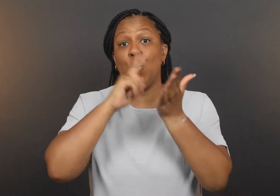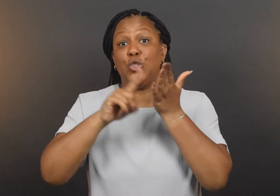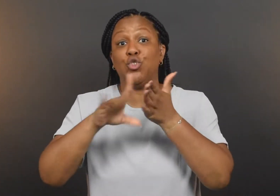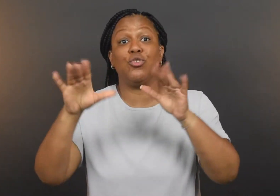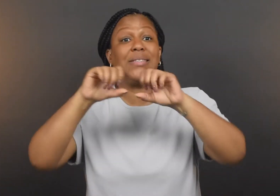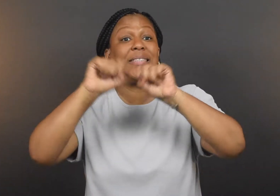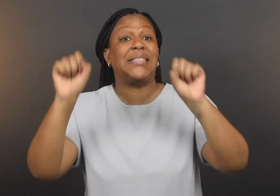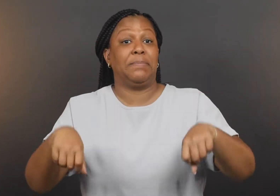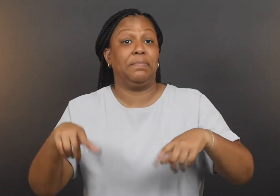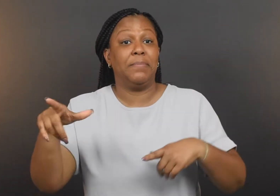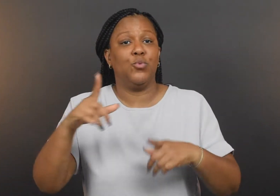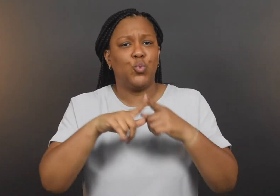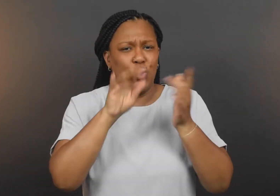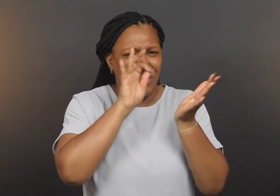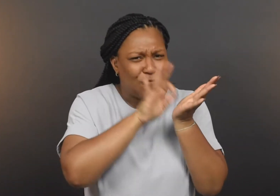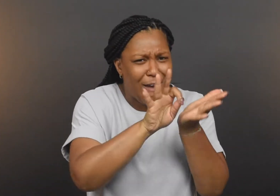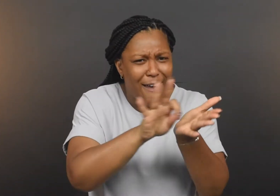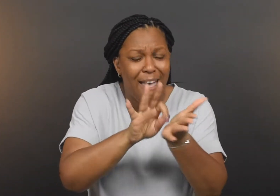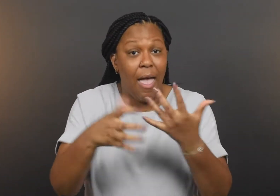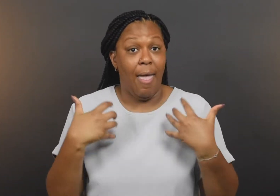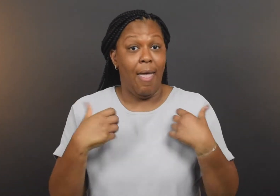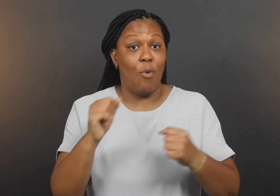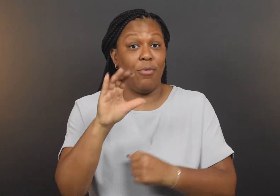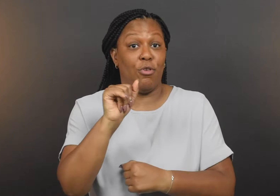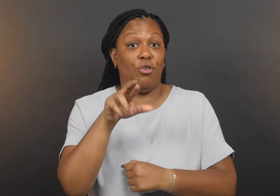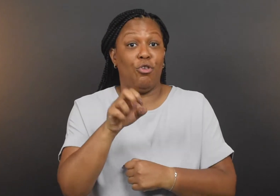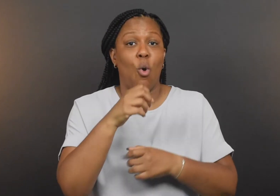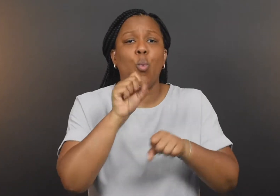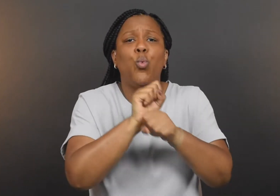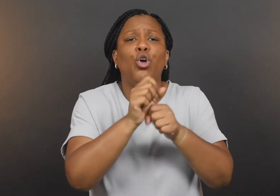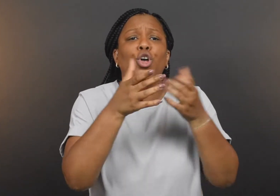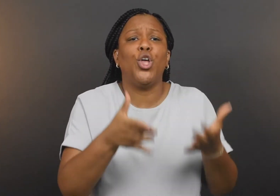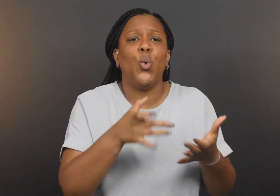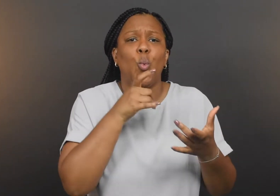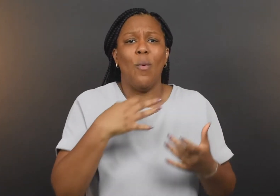systems to track healthcare workers who had volunteered to contain the outbreak.